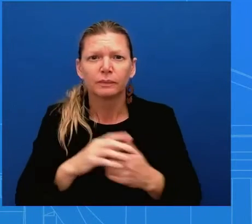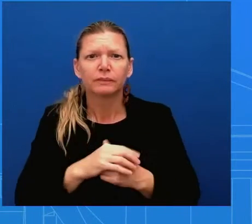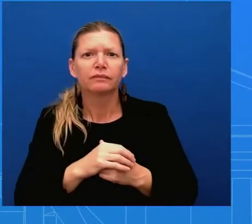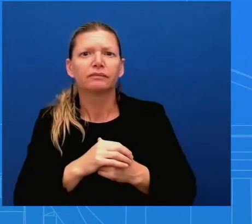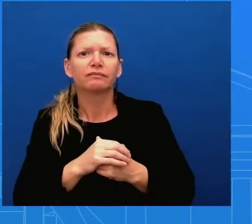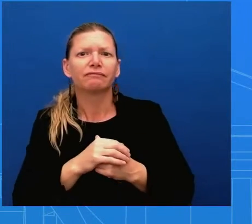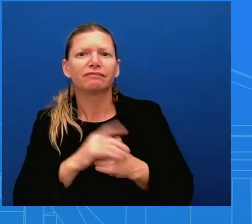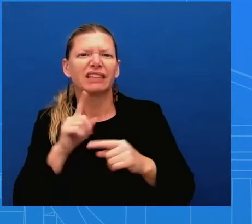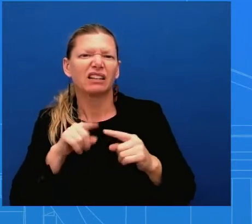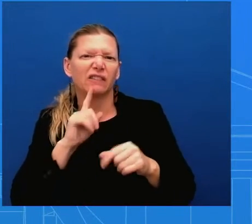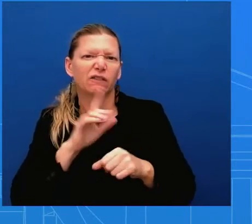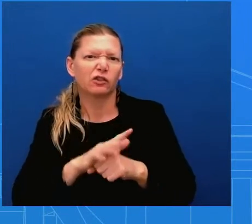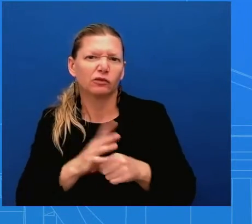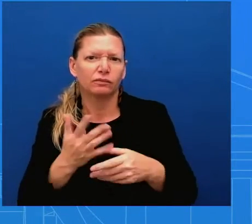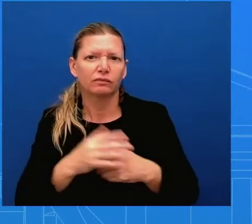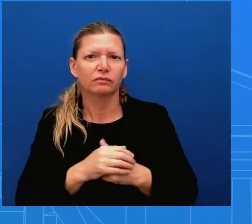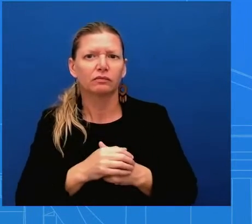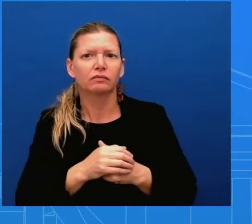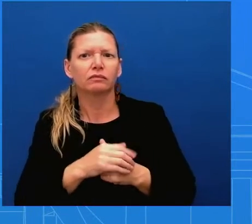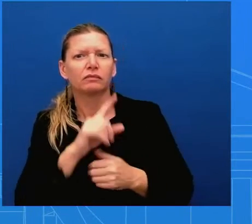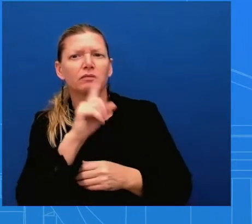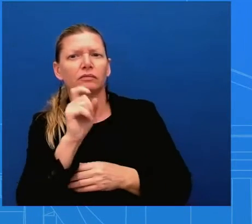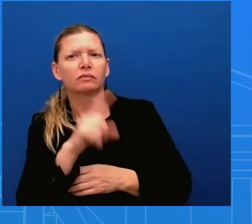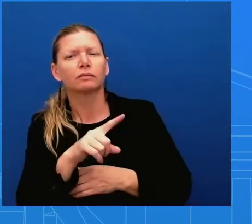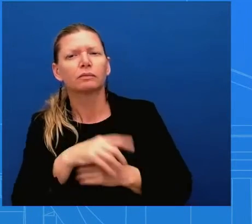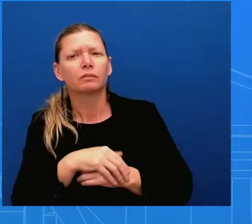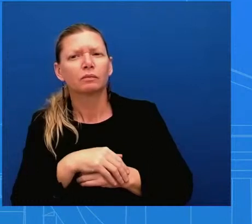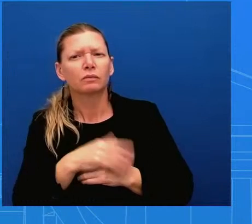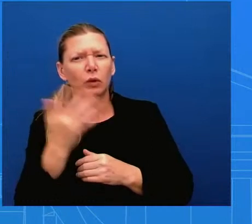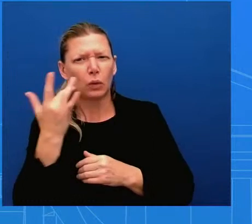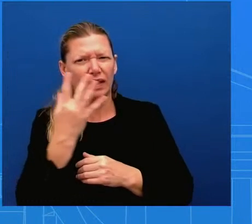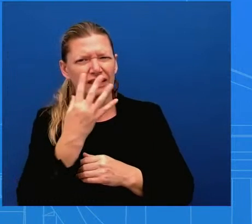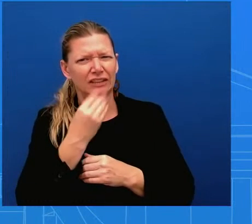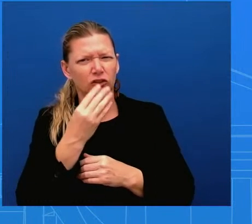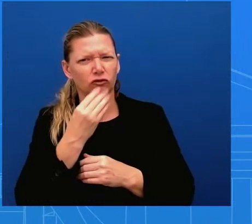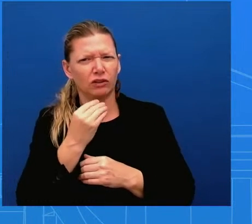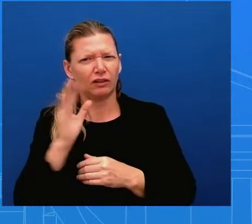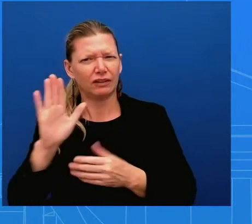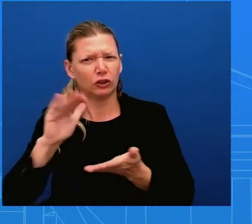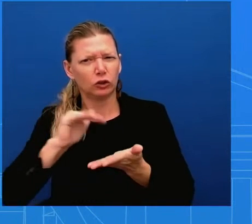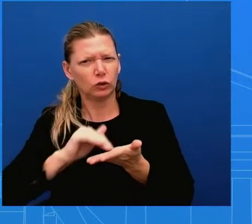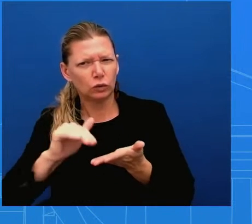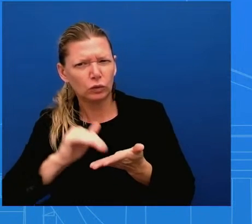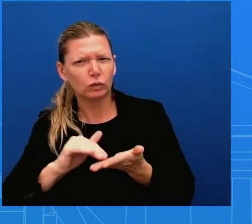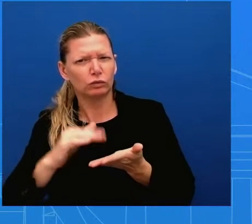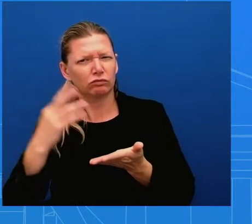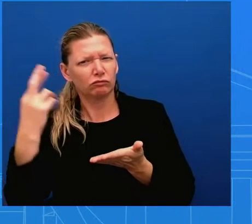And do you get the sense that they're taking the U.S. warning and threat seriously? Mr. Sullivan: Look, I think that they have taken